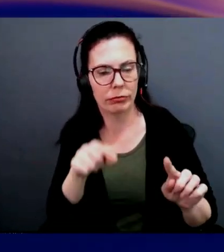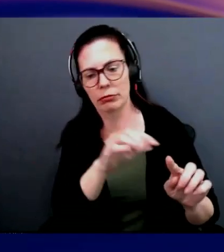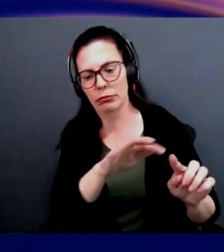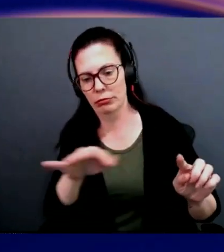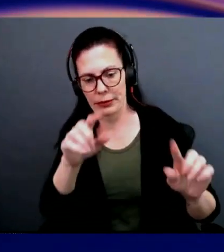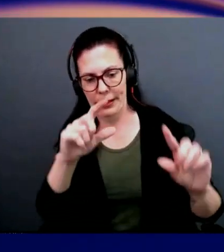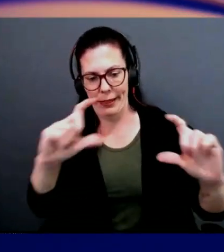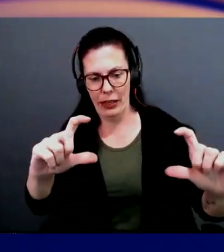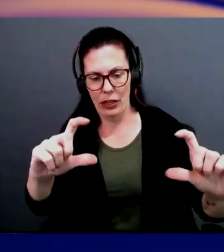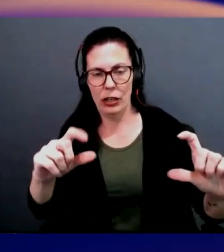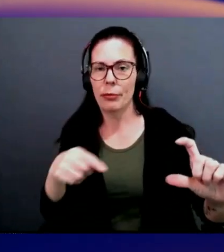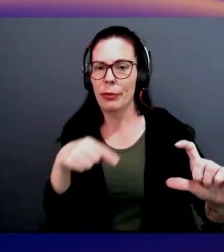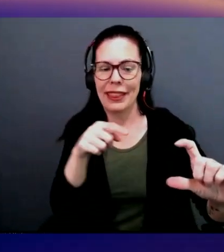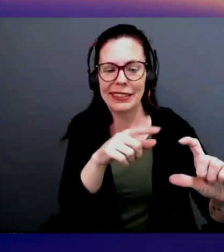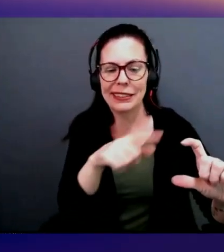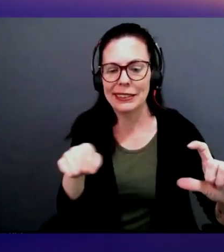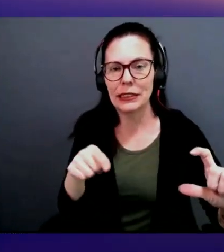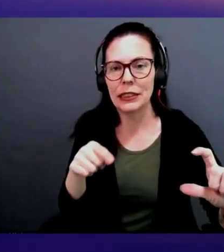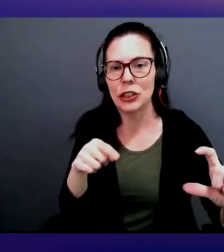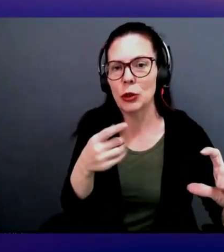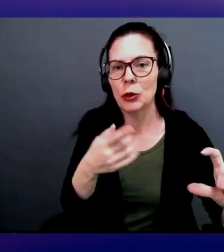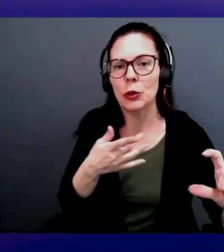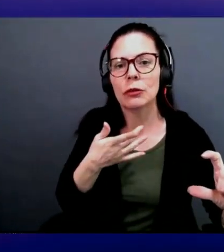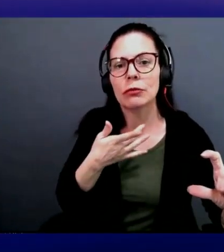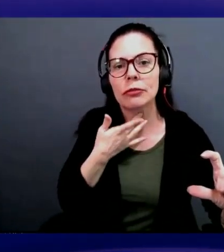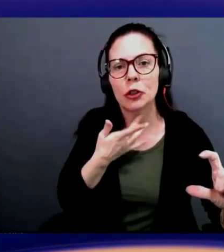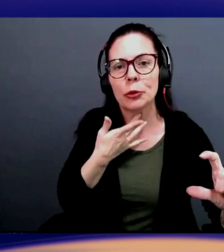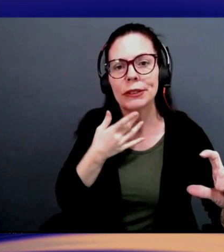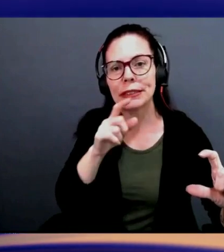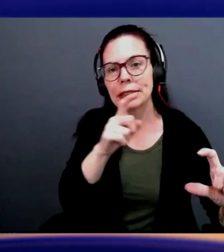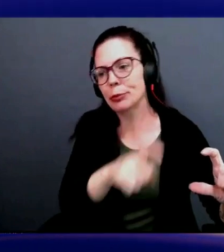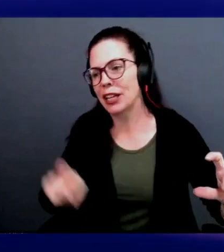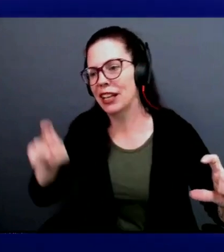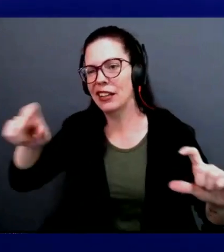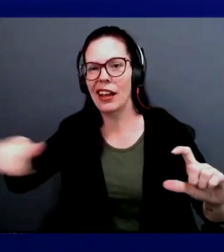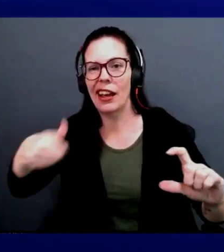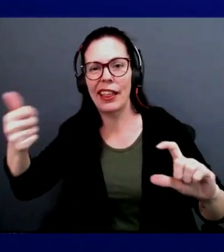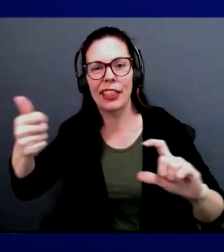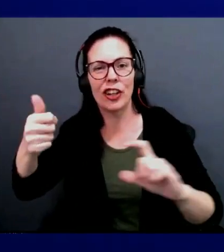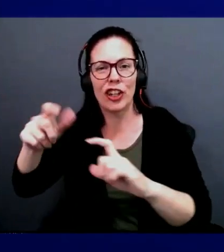you fat-fingered it into a free-form text box. So all the compliance